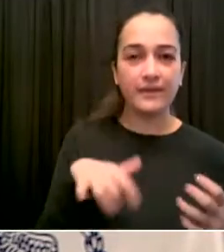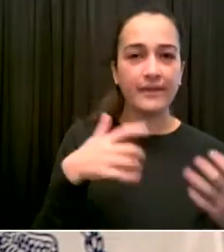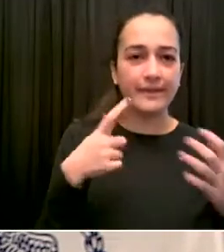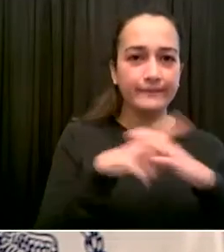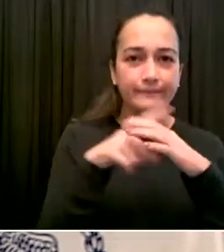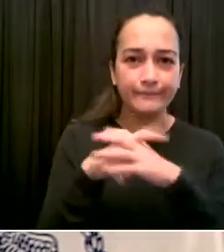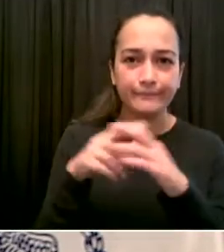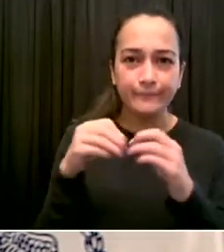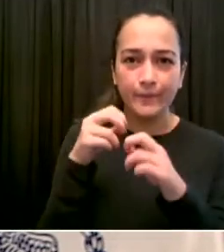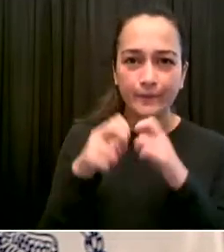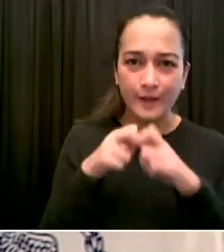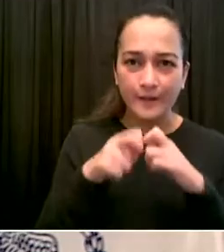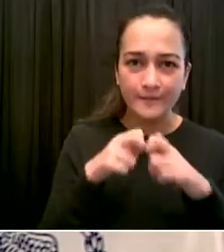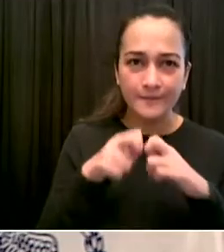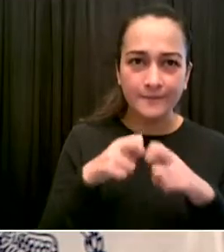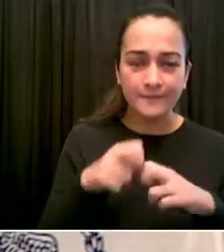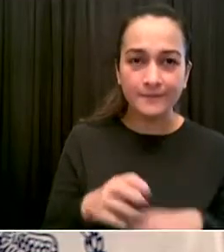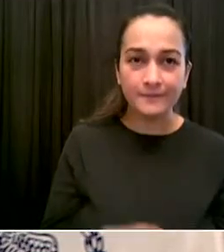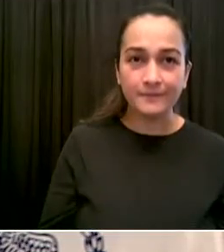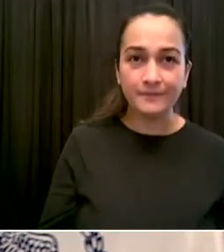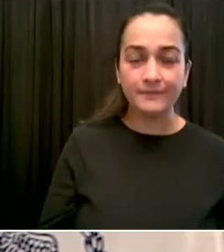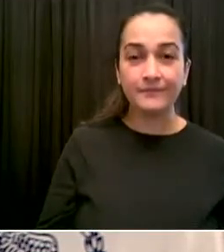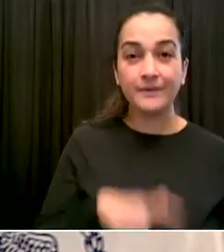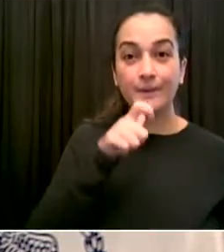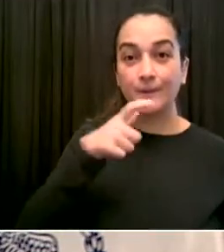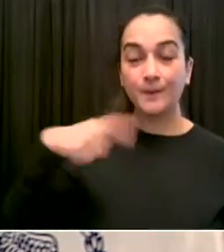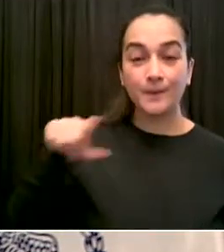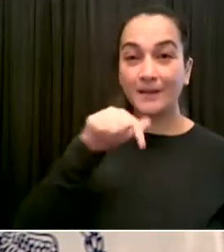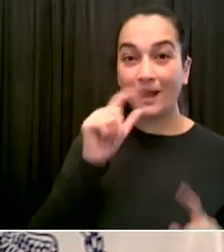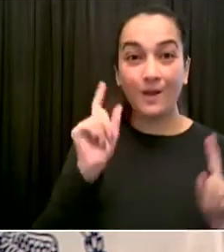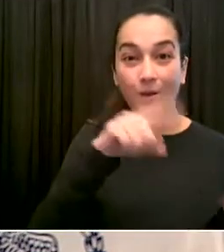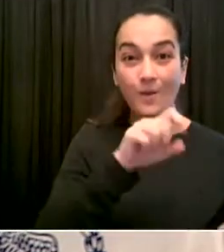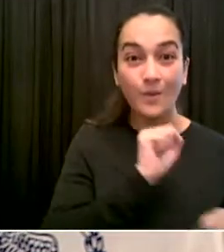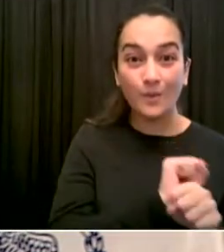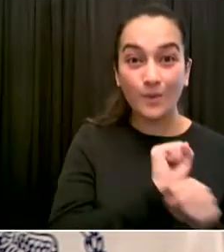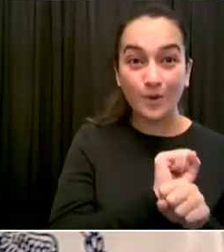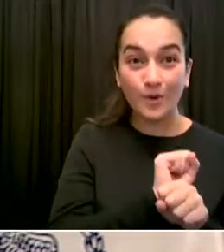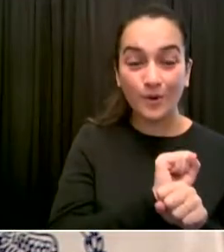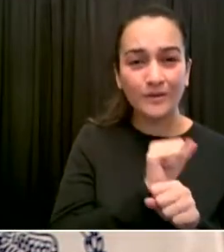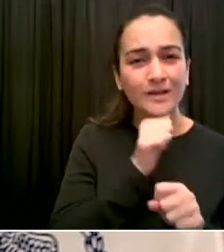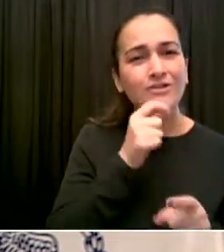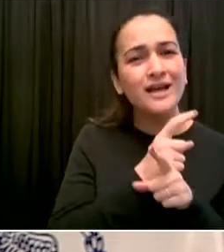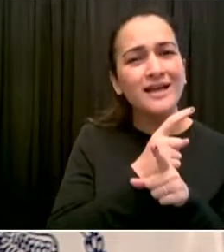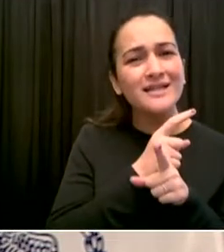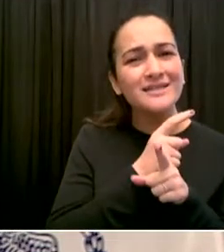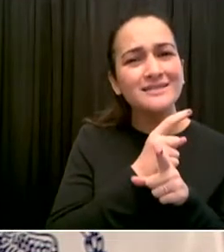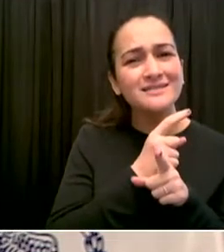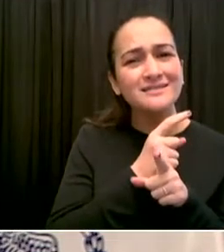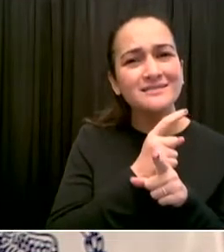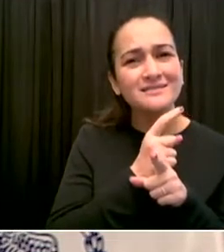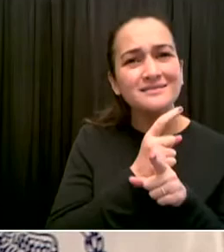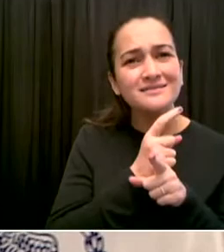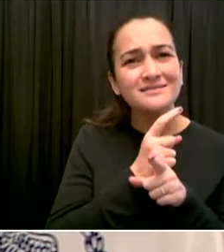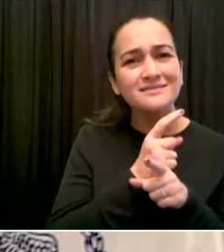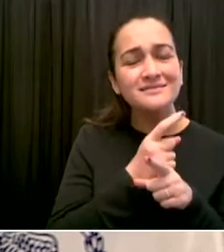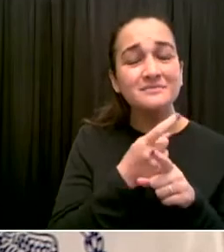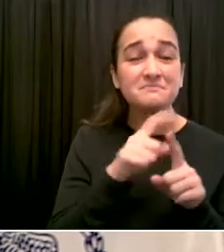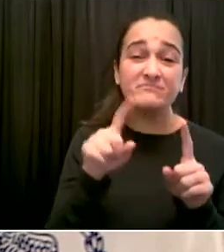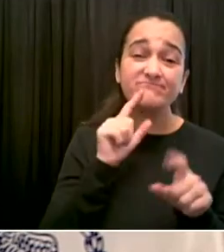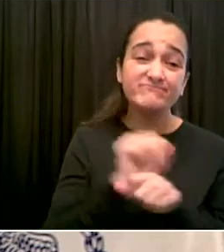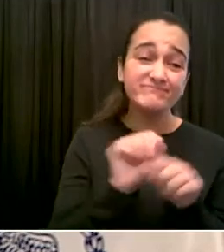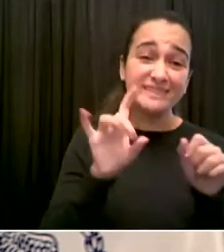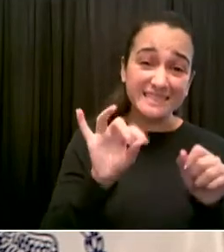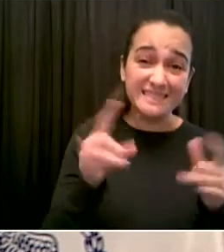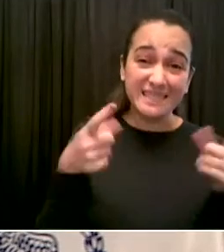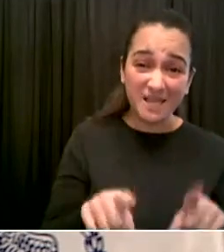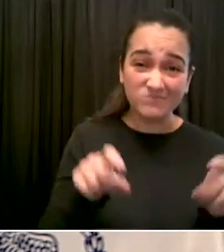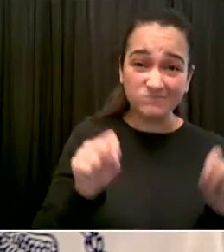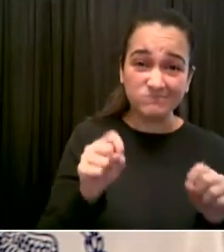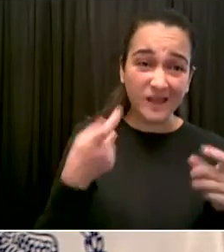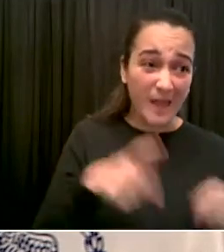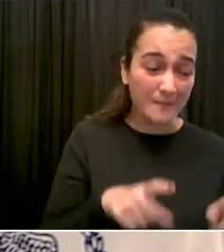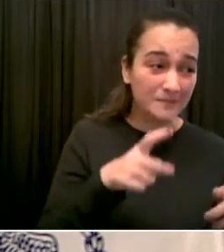FROM WORKING.